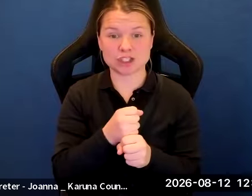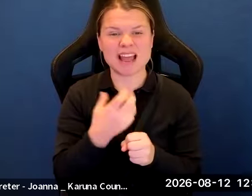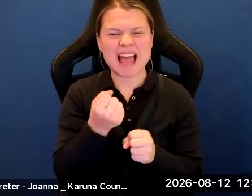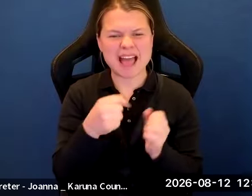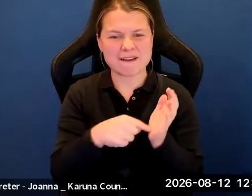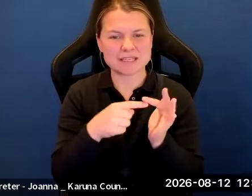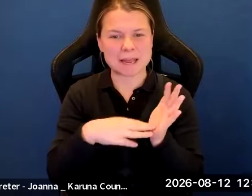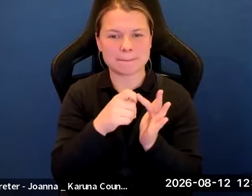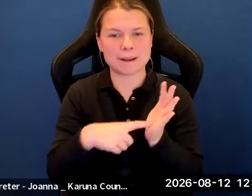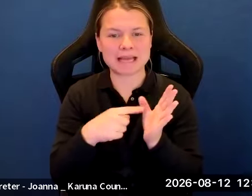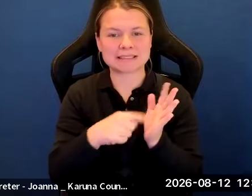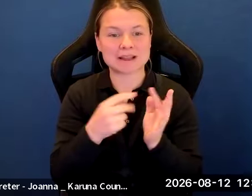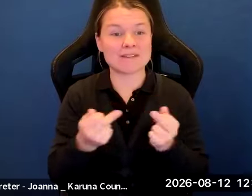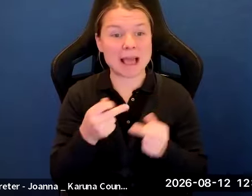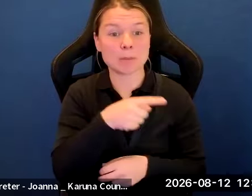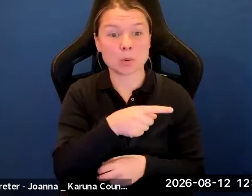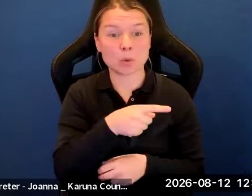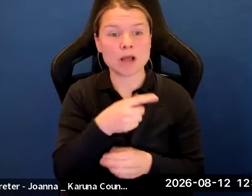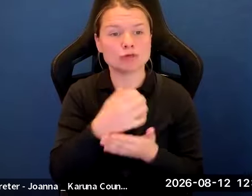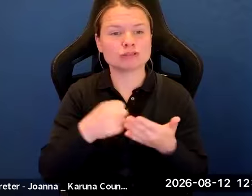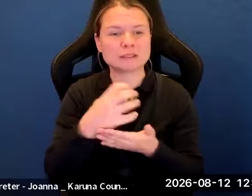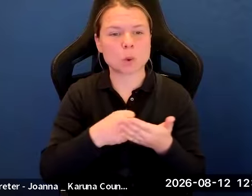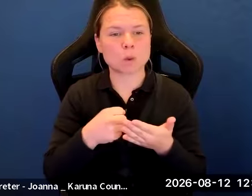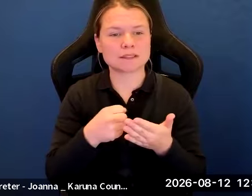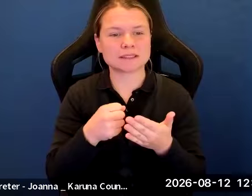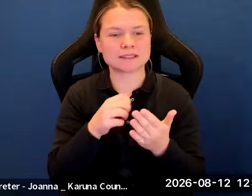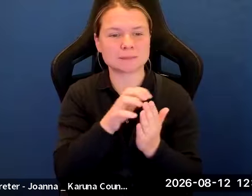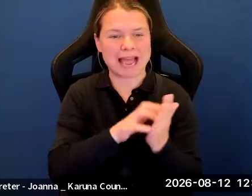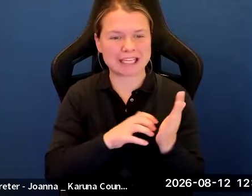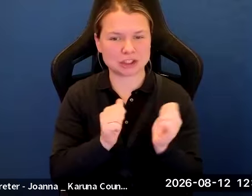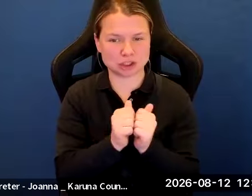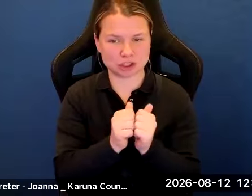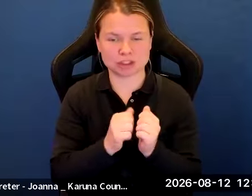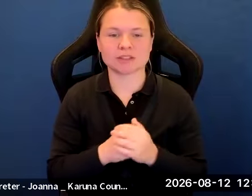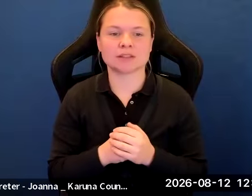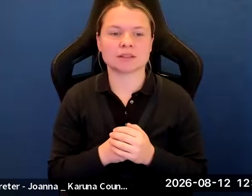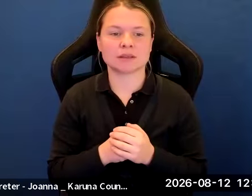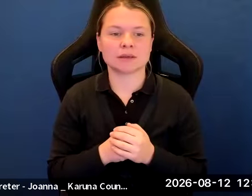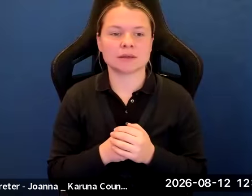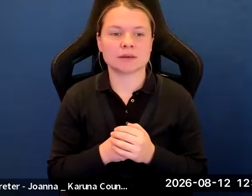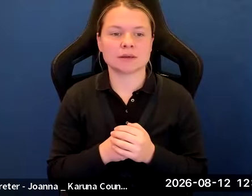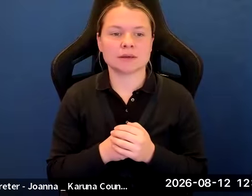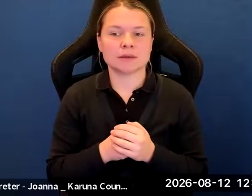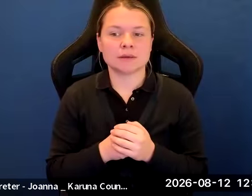prepare an updated CV of a maximum of four pages. So there is a template available on the information page. And